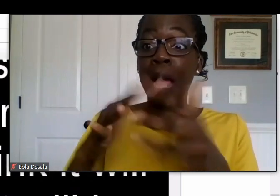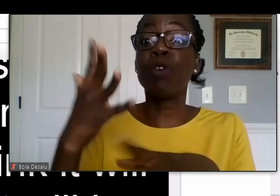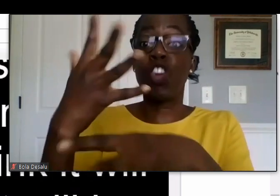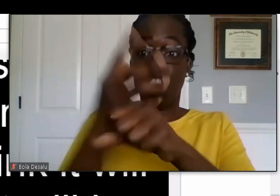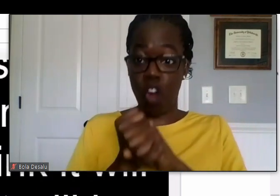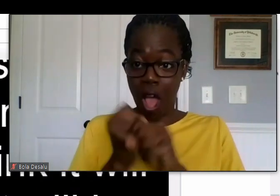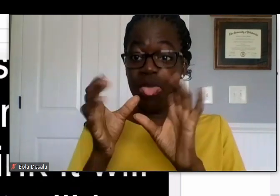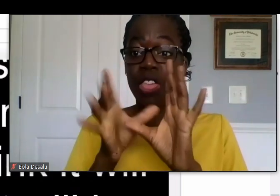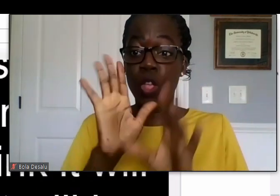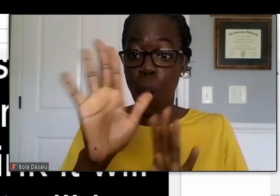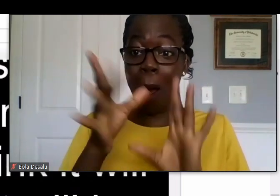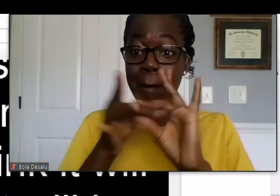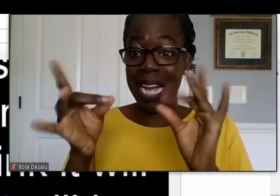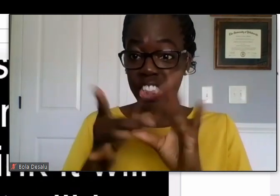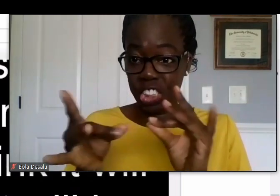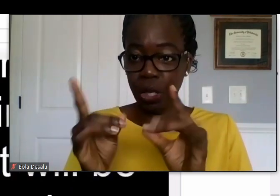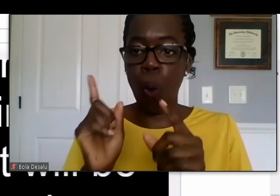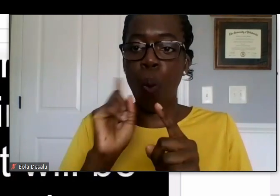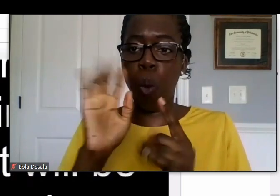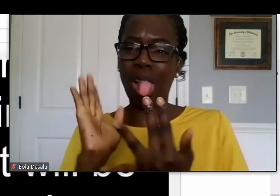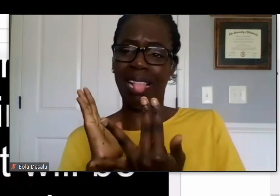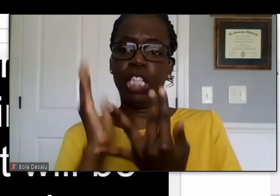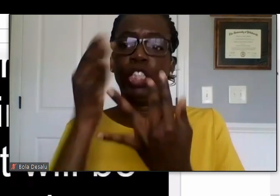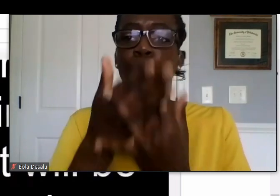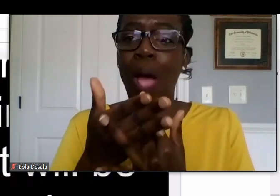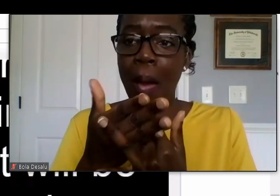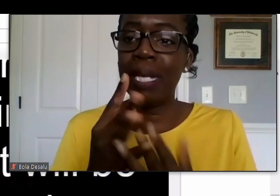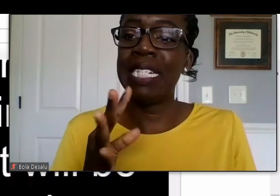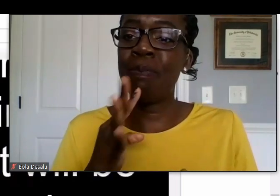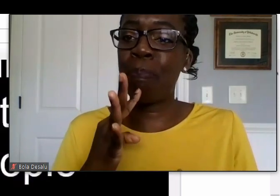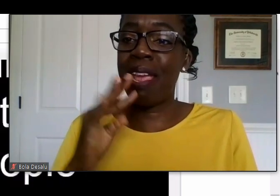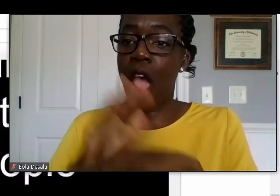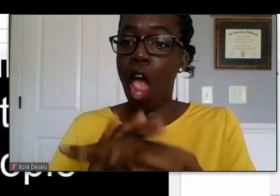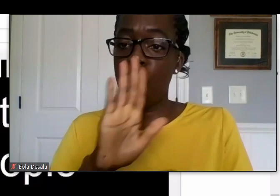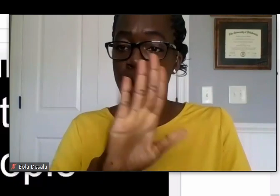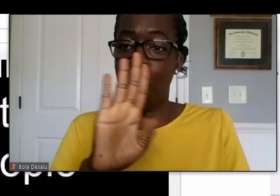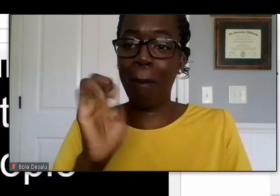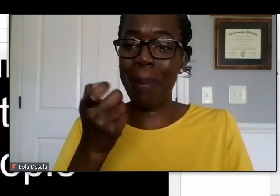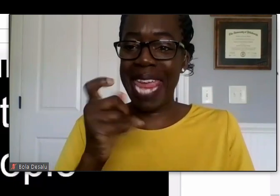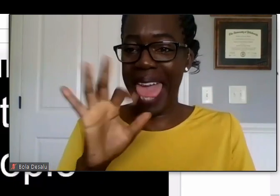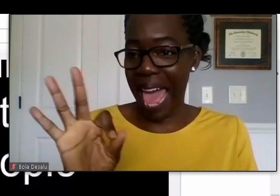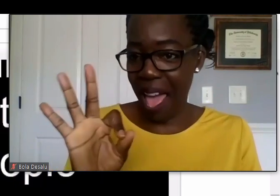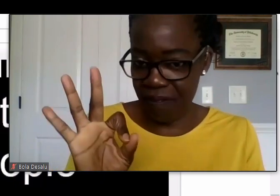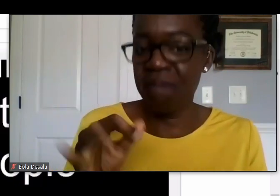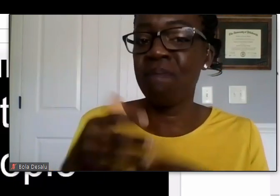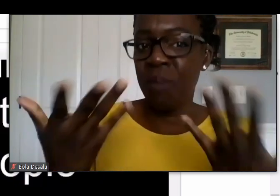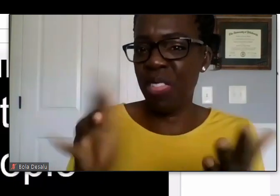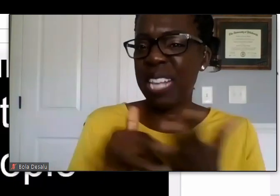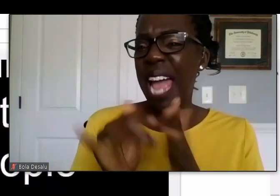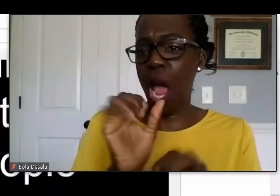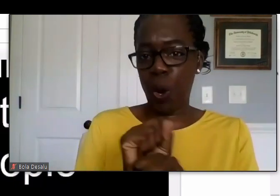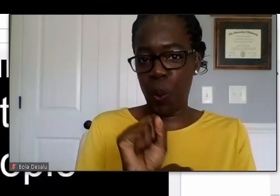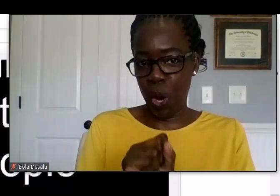says the message is sent. Once the captioners received your information they will interrupt and speak on your behalf.